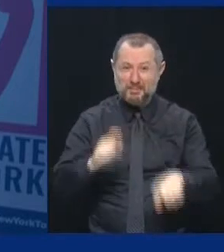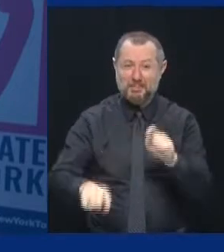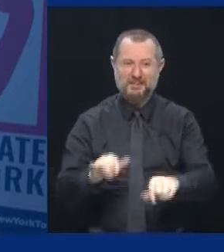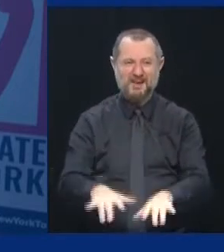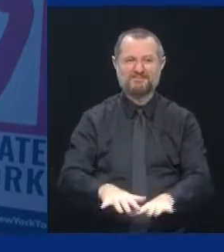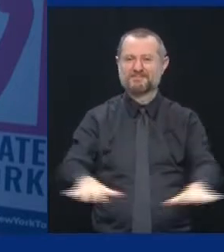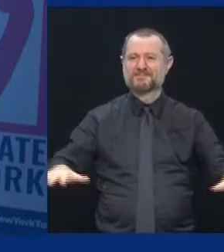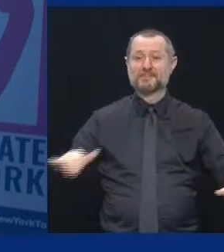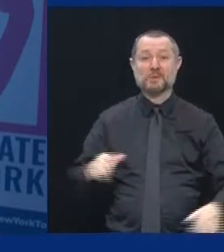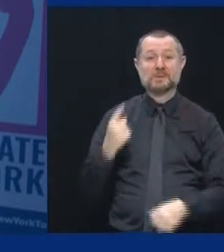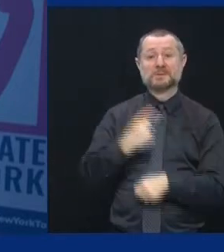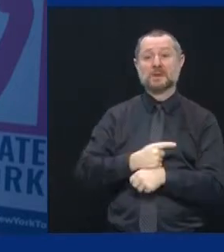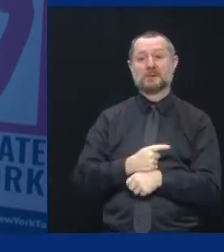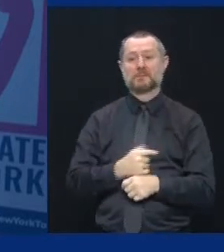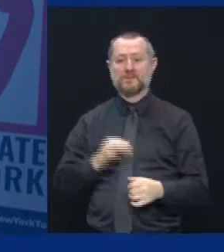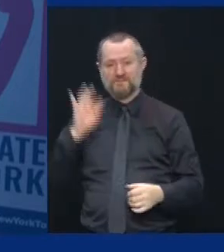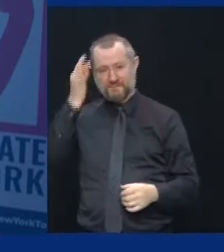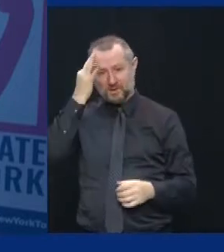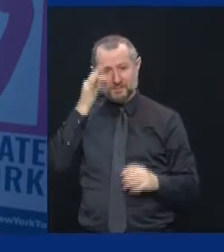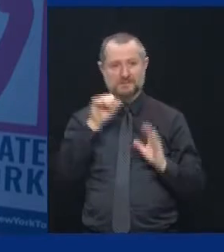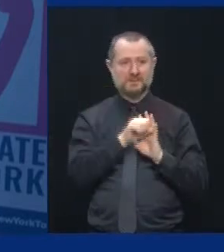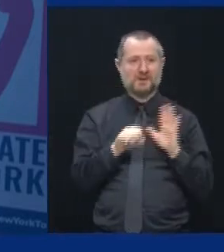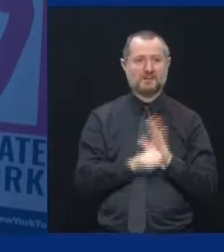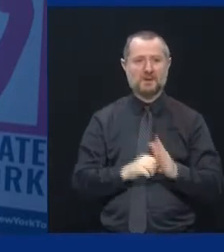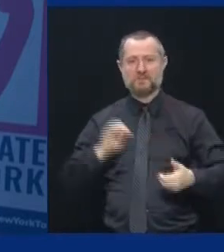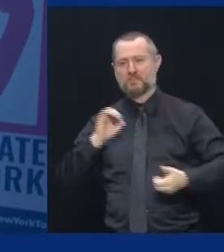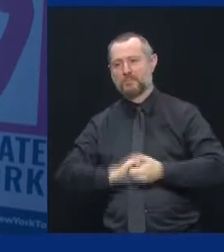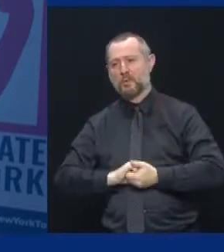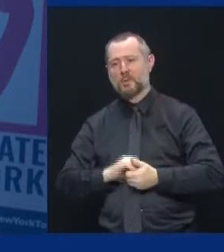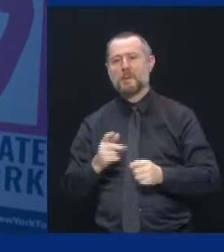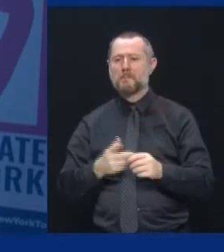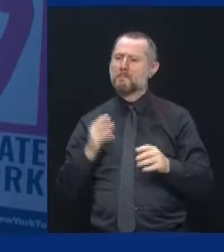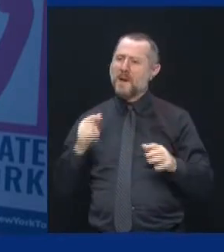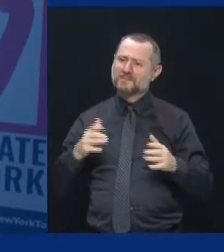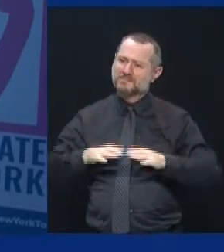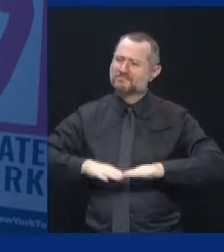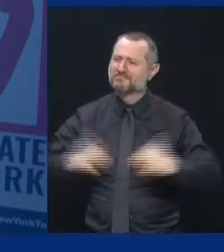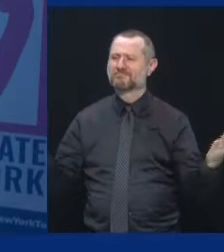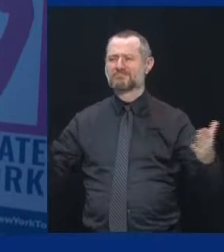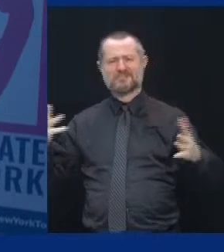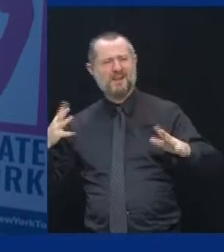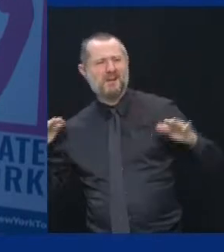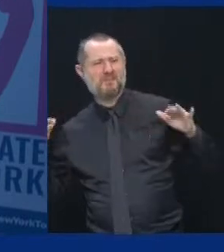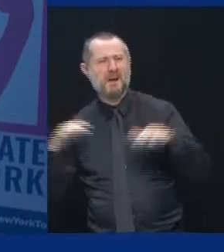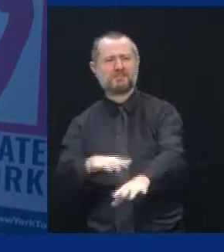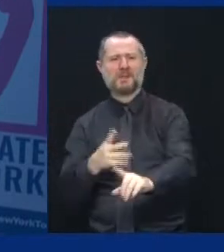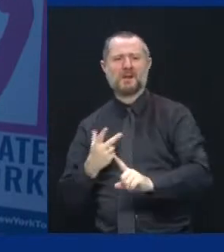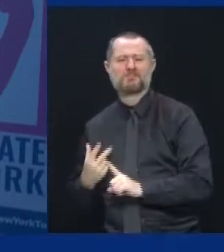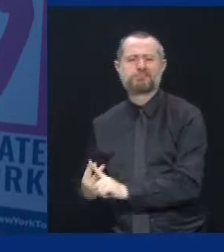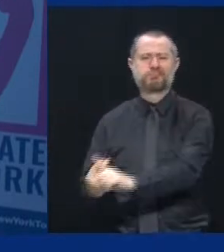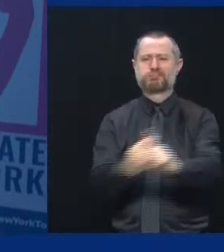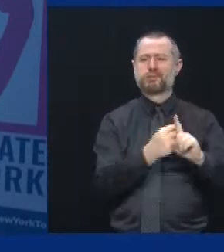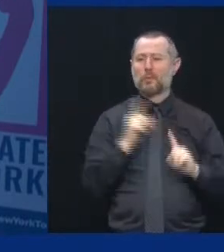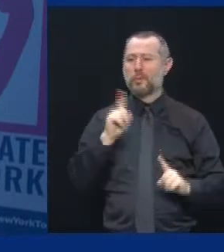DISPARITIES THAT WERE REVEALED AT LOW TIDE. TODAY, WE'RE IN FEDERAL AND STATE PARTNERSHIP TO OPEN MASS